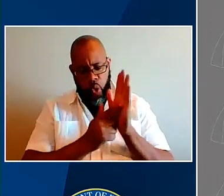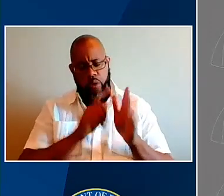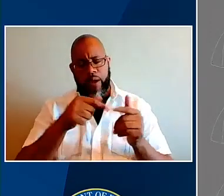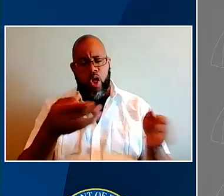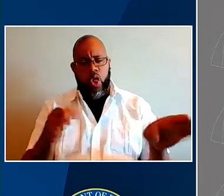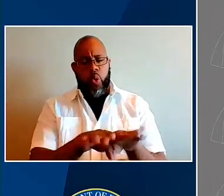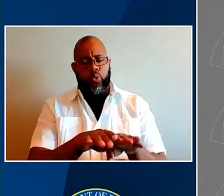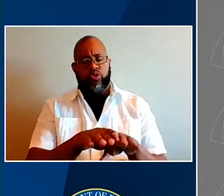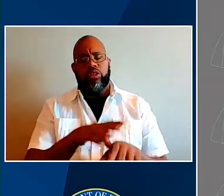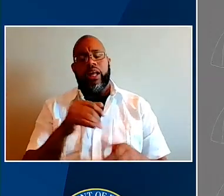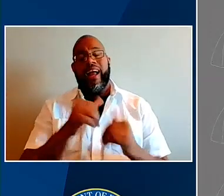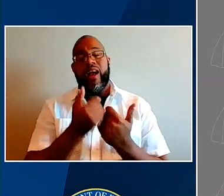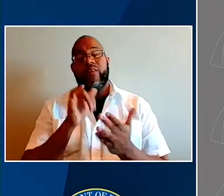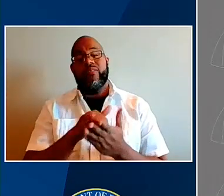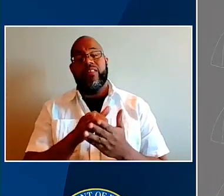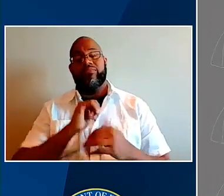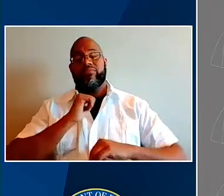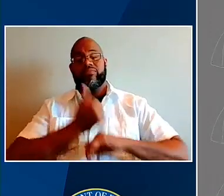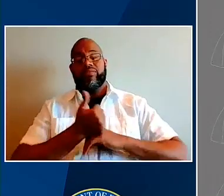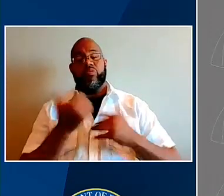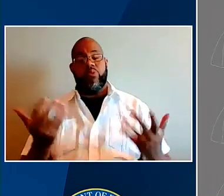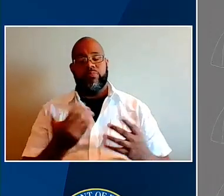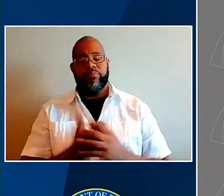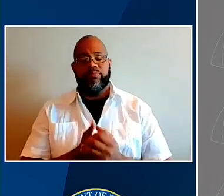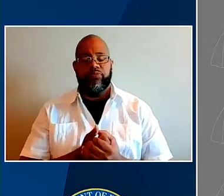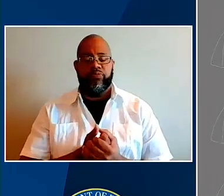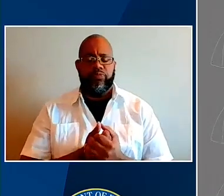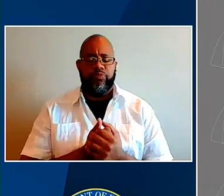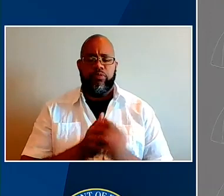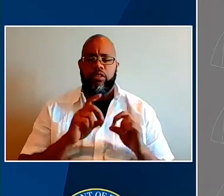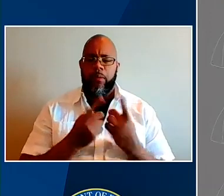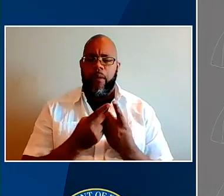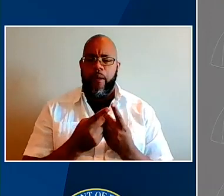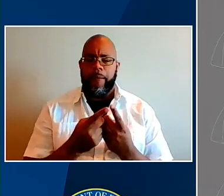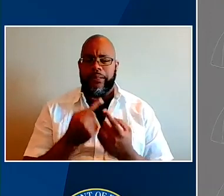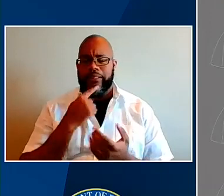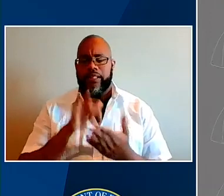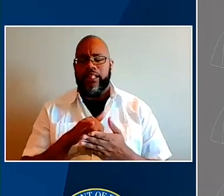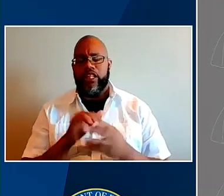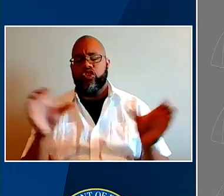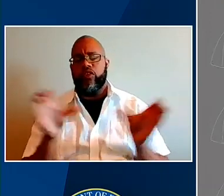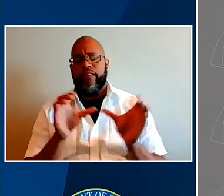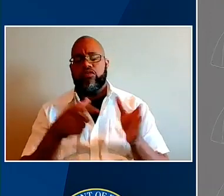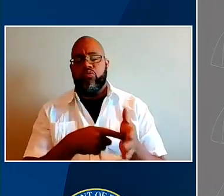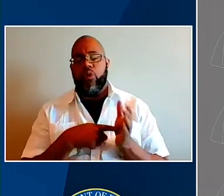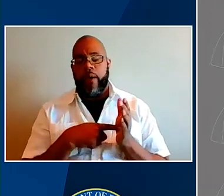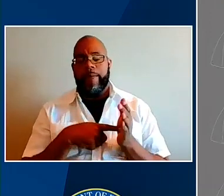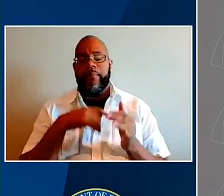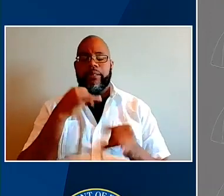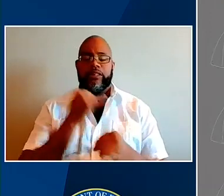And the way this was put was, the Department stated that the certification requires institutions to affirm that they